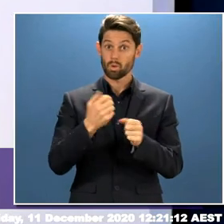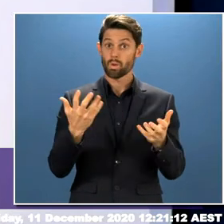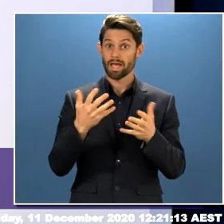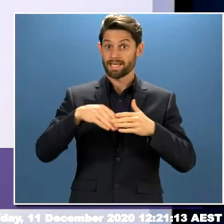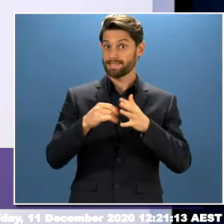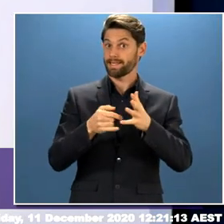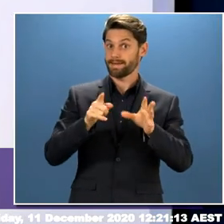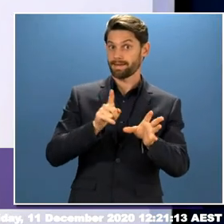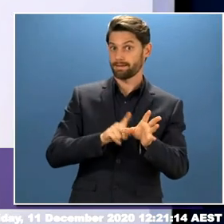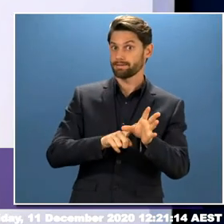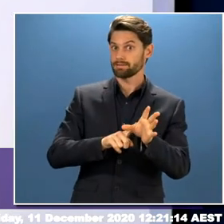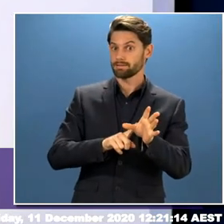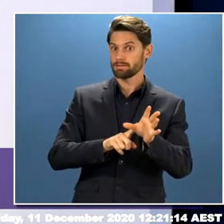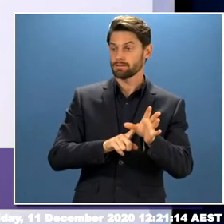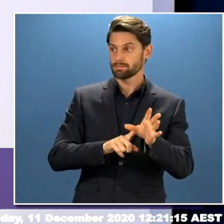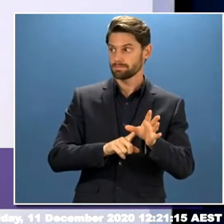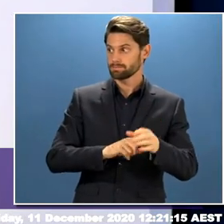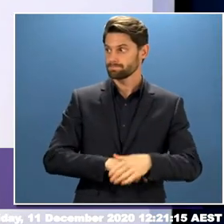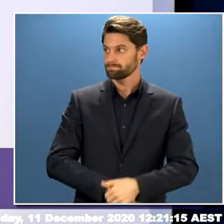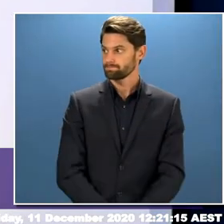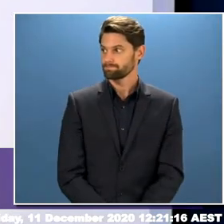We'll just come to the witness table.